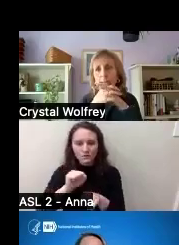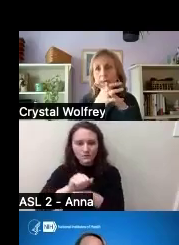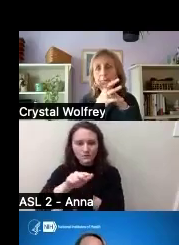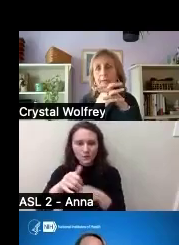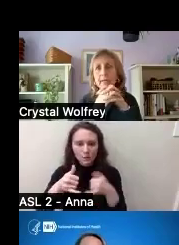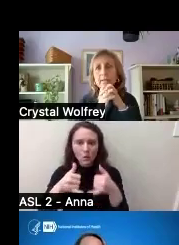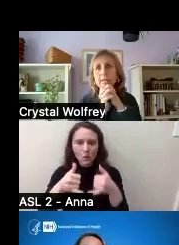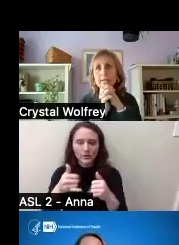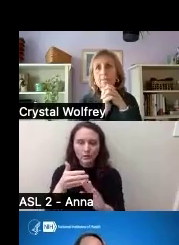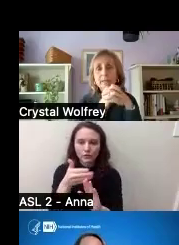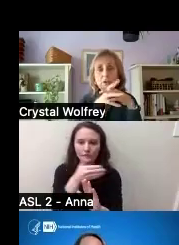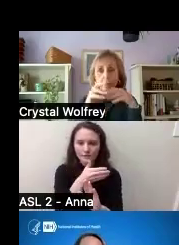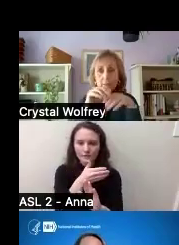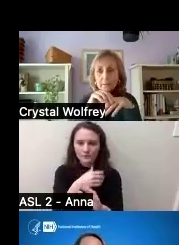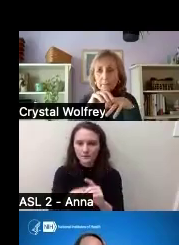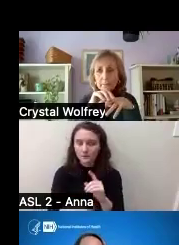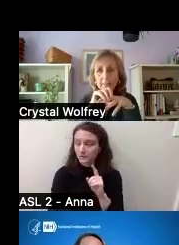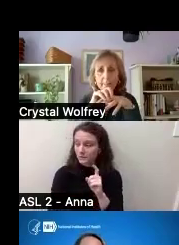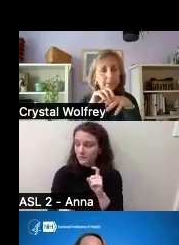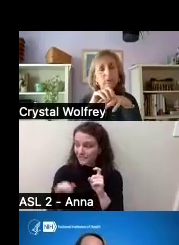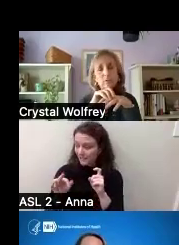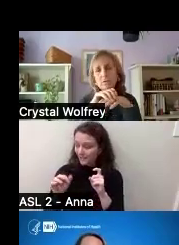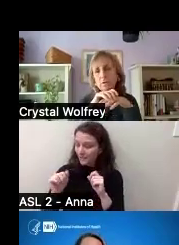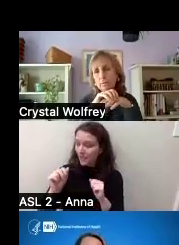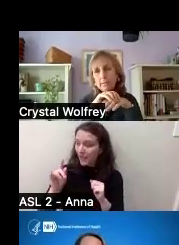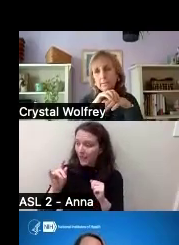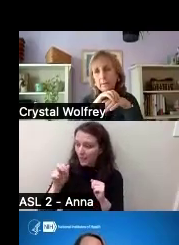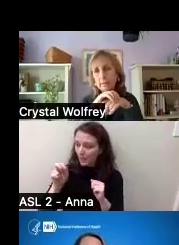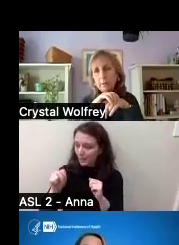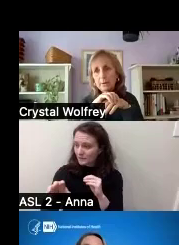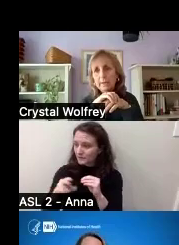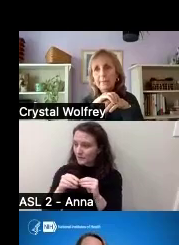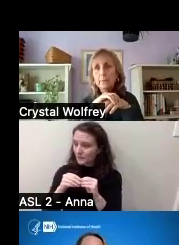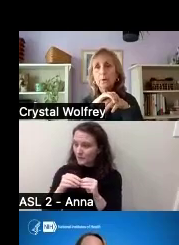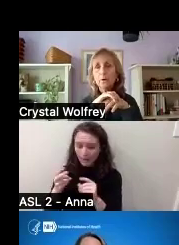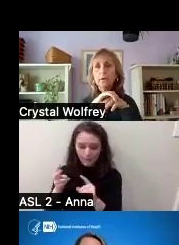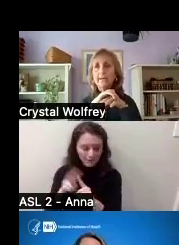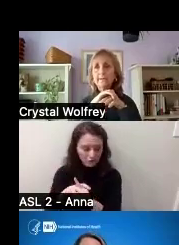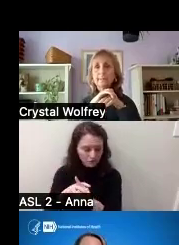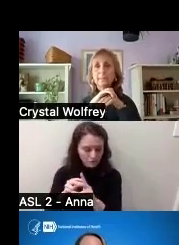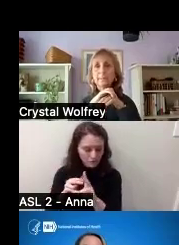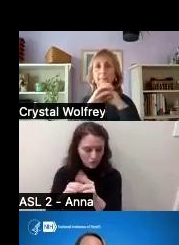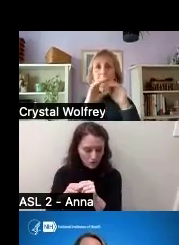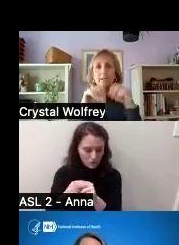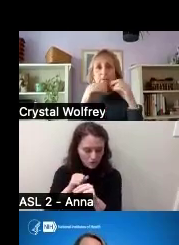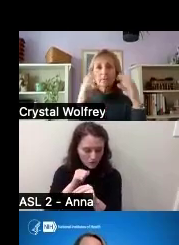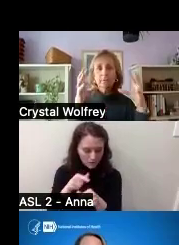Crystal Wolfrey: If it's an administrative supplement application, no, it is not required. If it were a supplement application